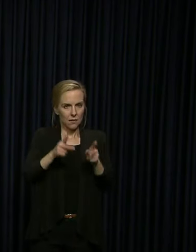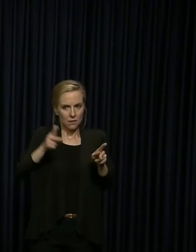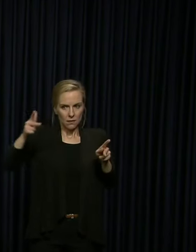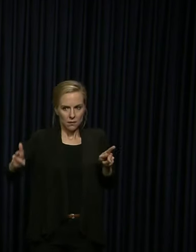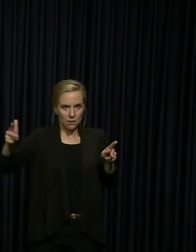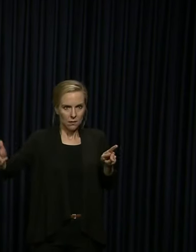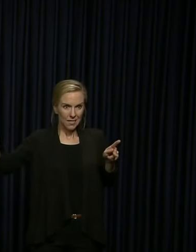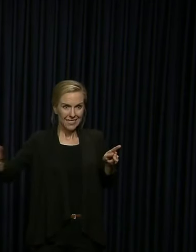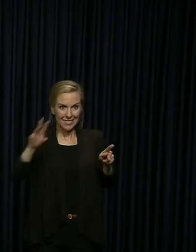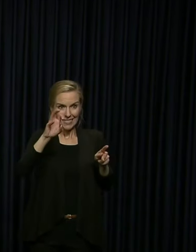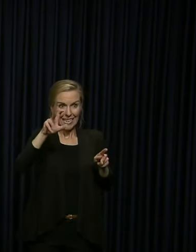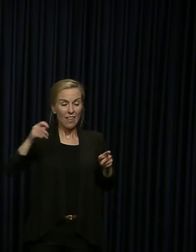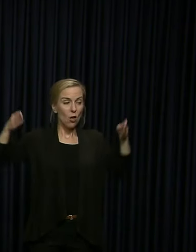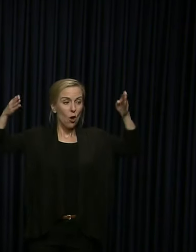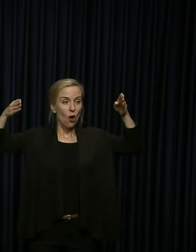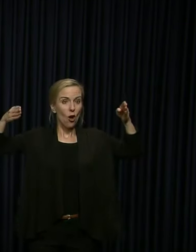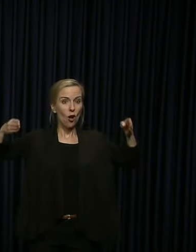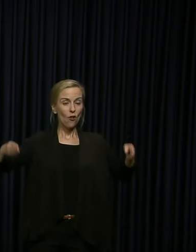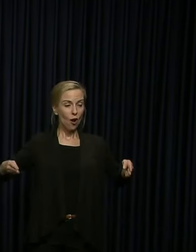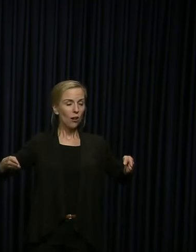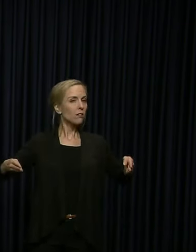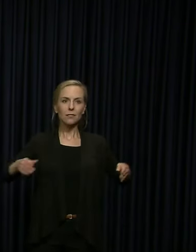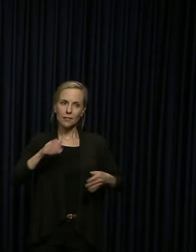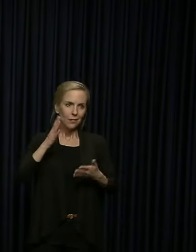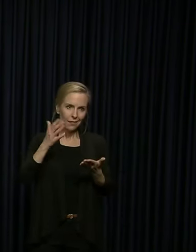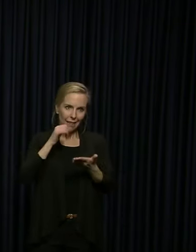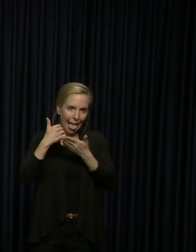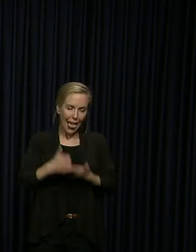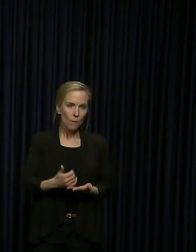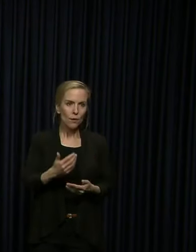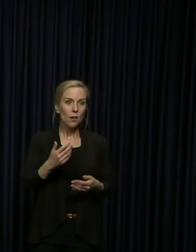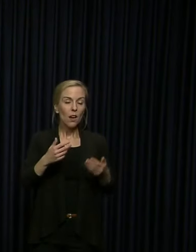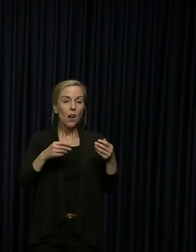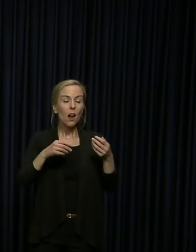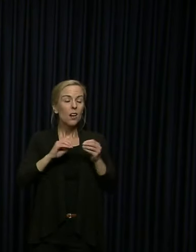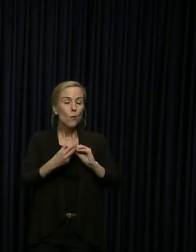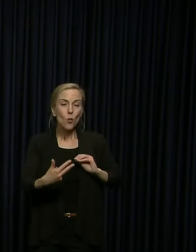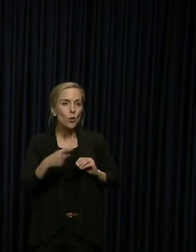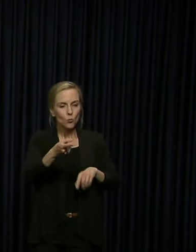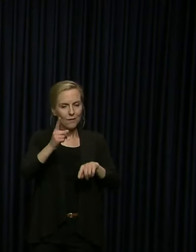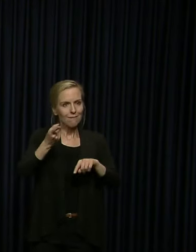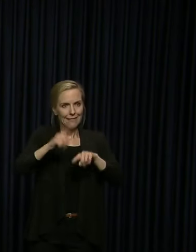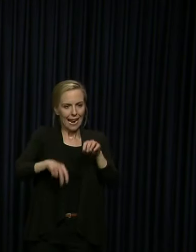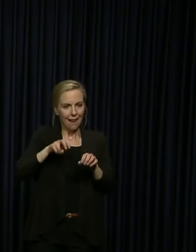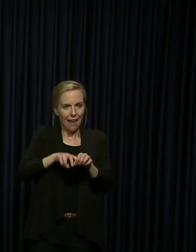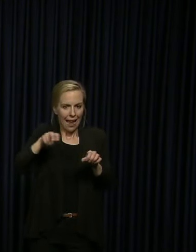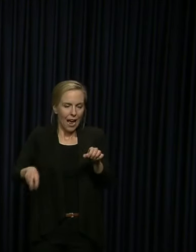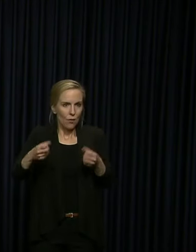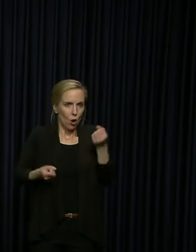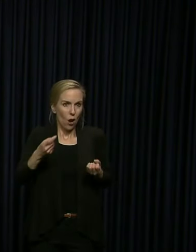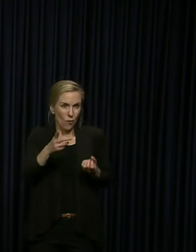MULTIPLE DEATHS TIED TO IT, SO WE KNOW IT'S A SCIENTIFIC FACT THAT HIM HOLDING HIS SERVICE